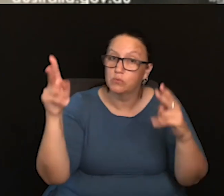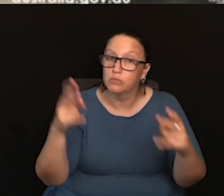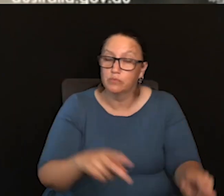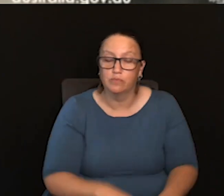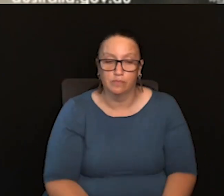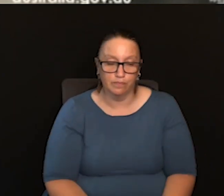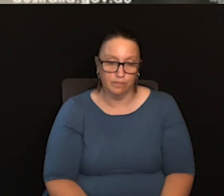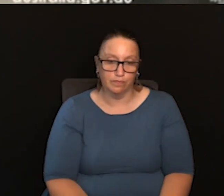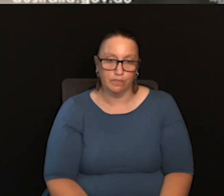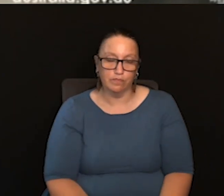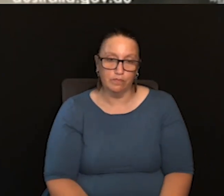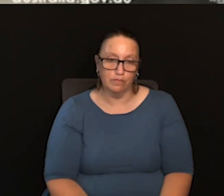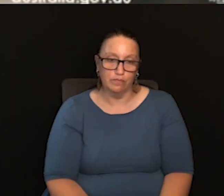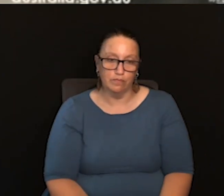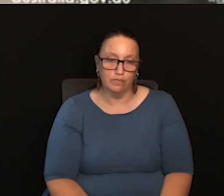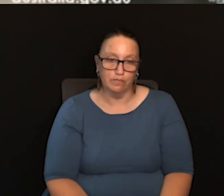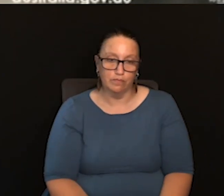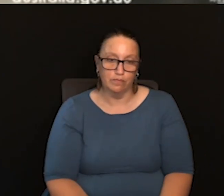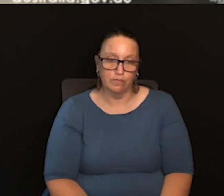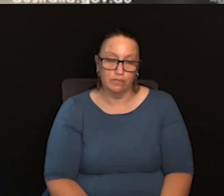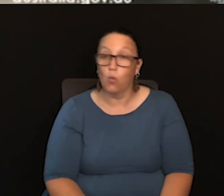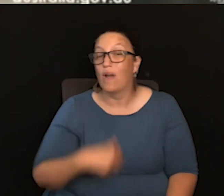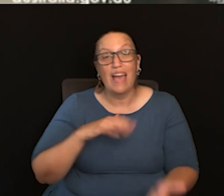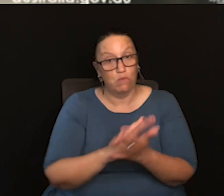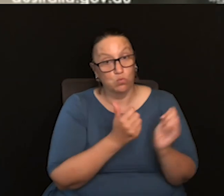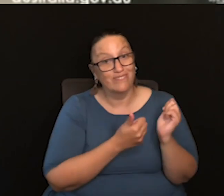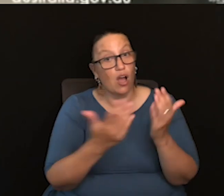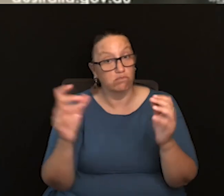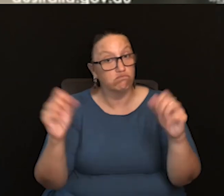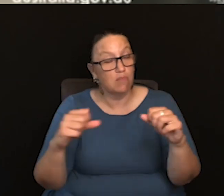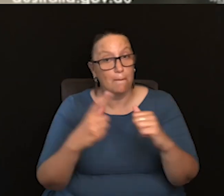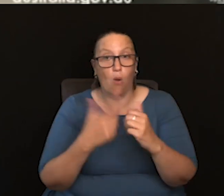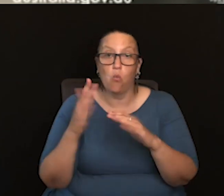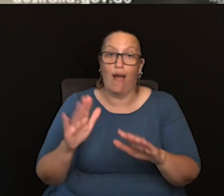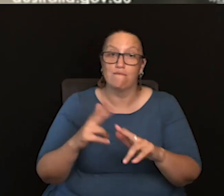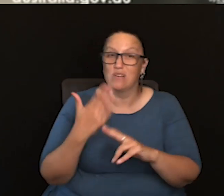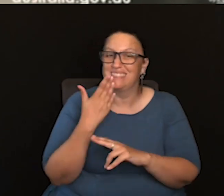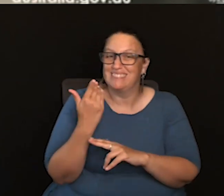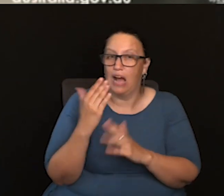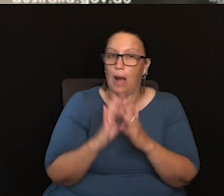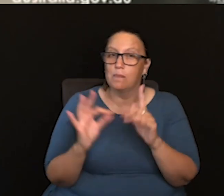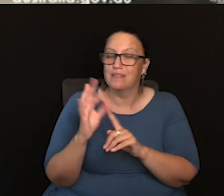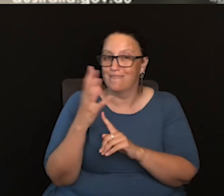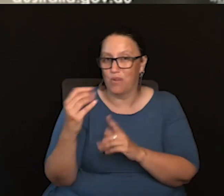which has been my approach throughout the course of the pandemic, to make sure that we allow them to complete their data